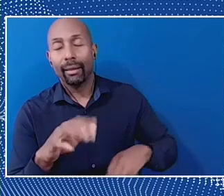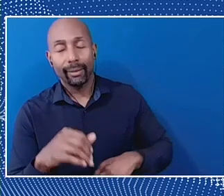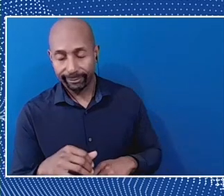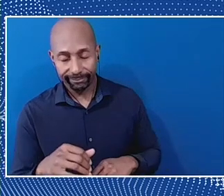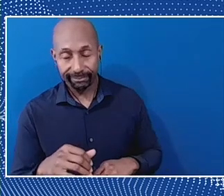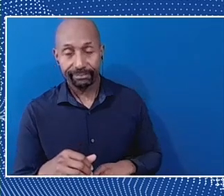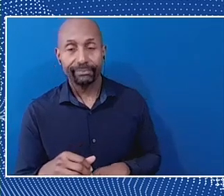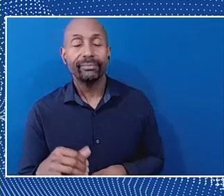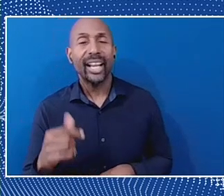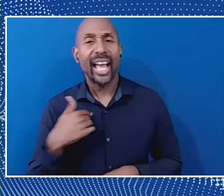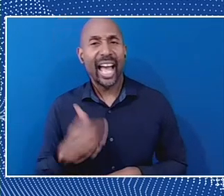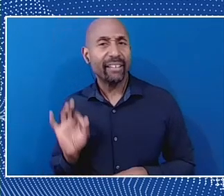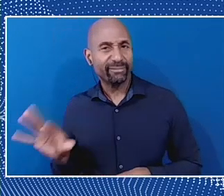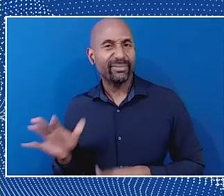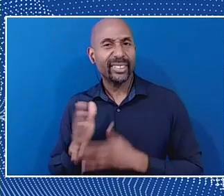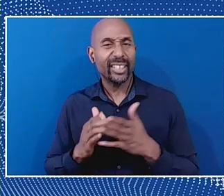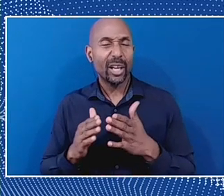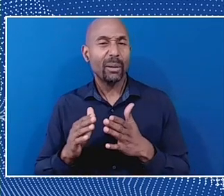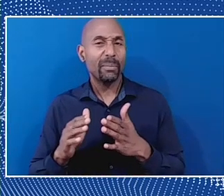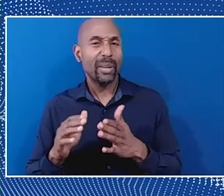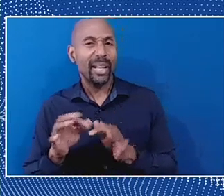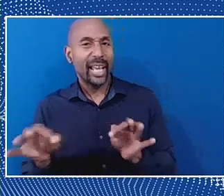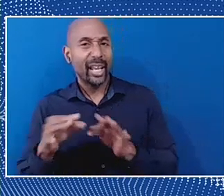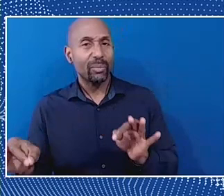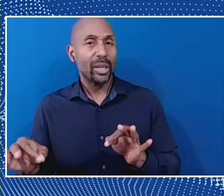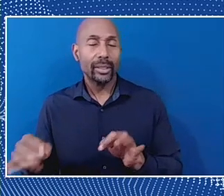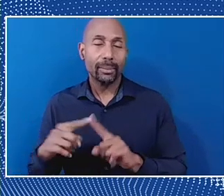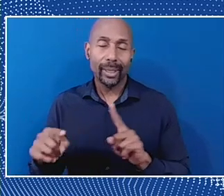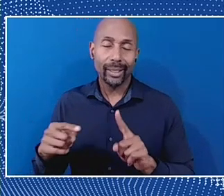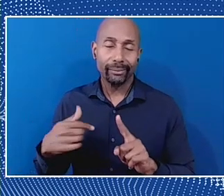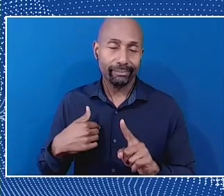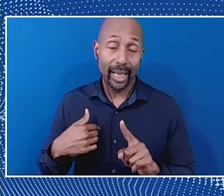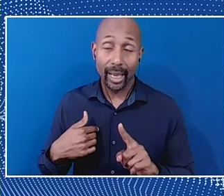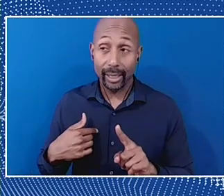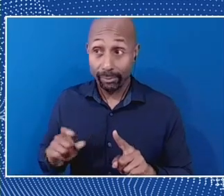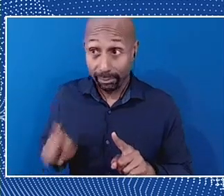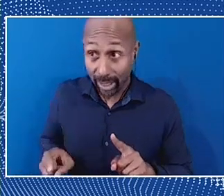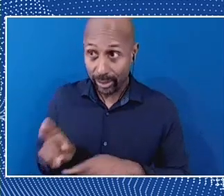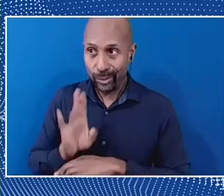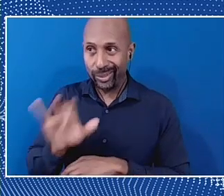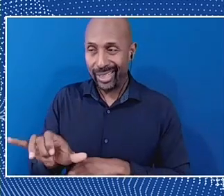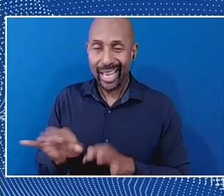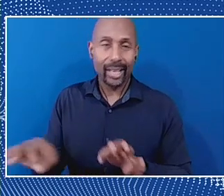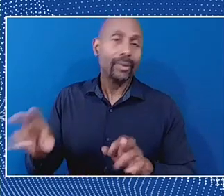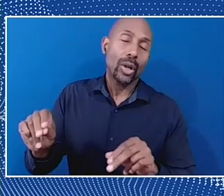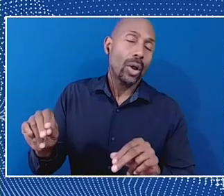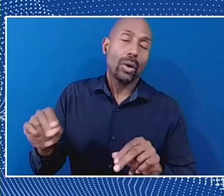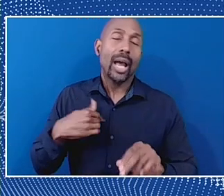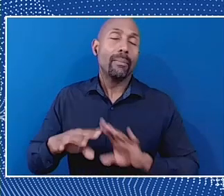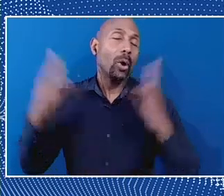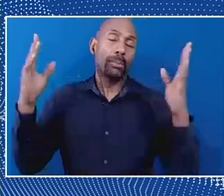I'm happy to have other people play with it or have the Department do something with it. I don't disagree at all with what